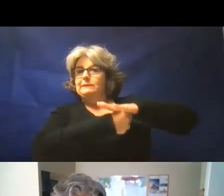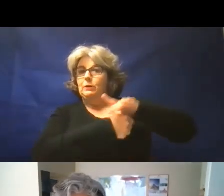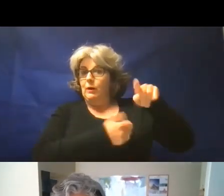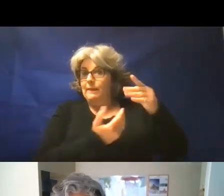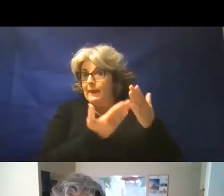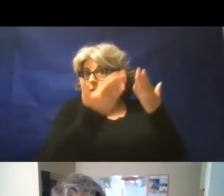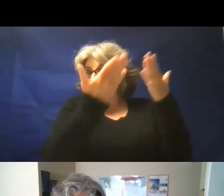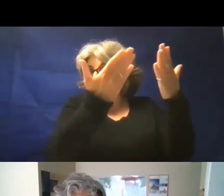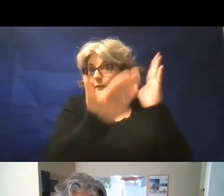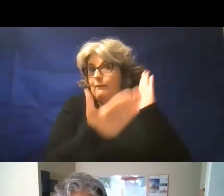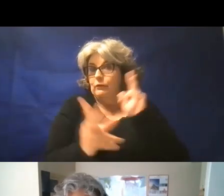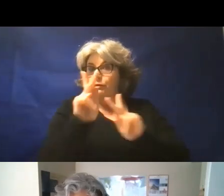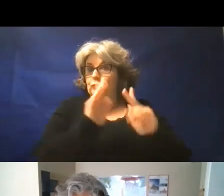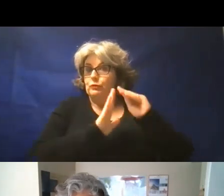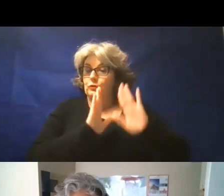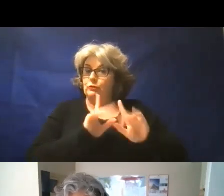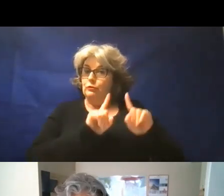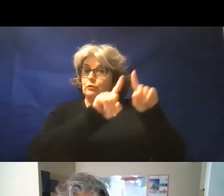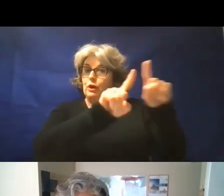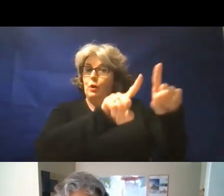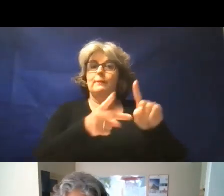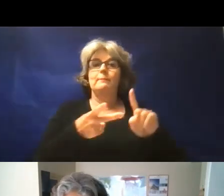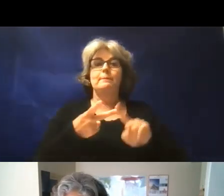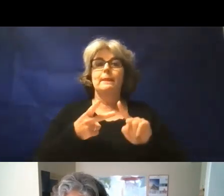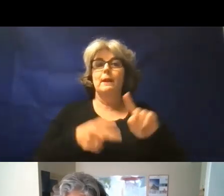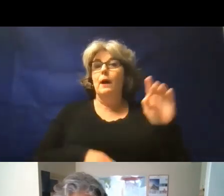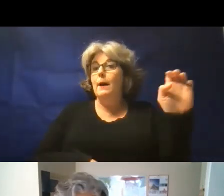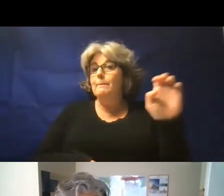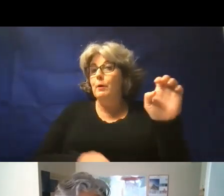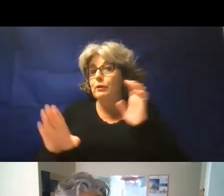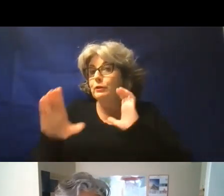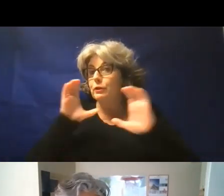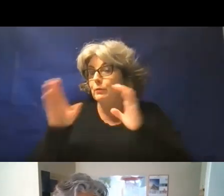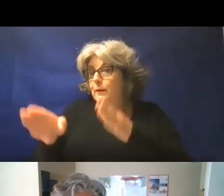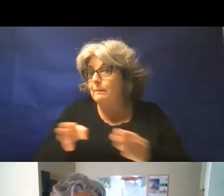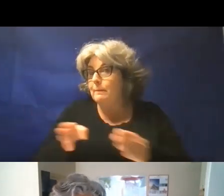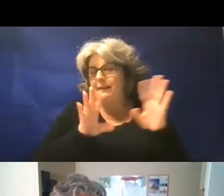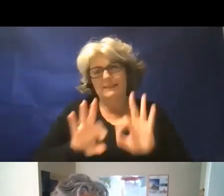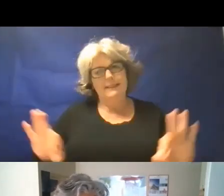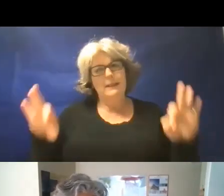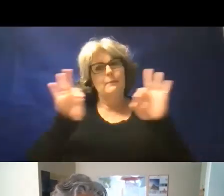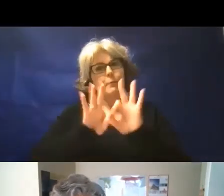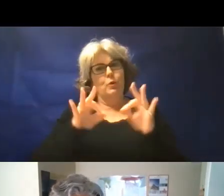travelers. Emergency and communication planning has always been vital but as we saw last February